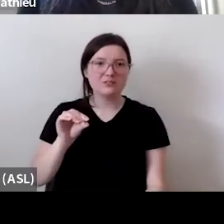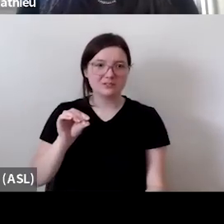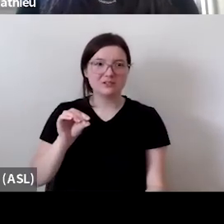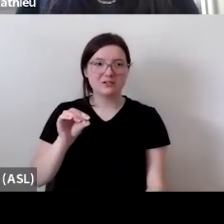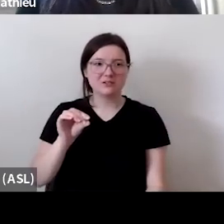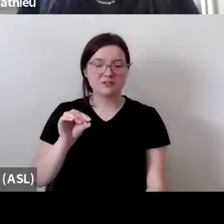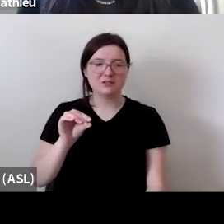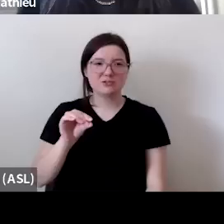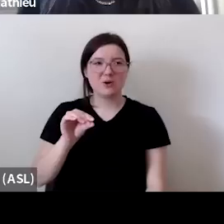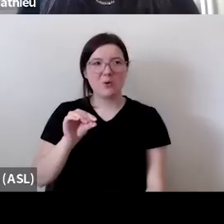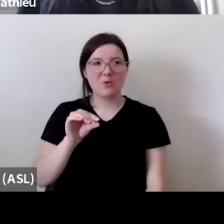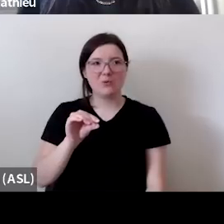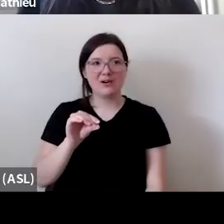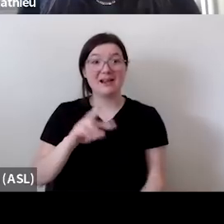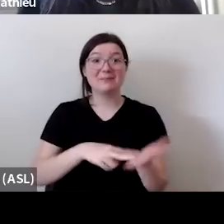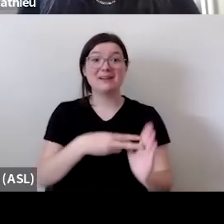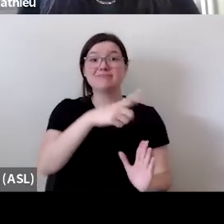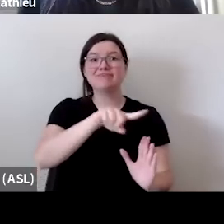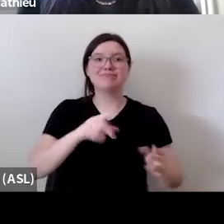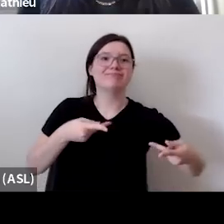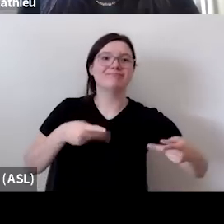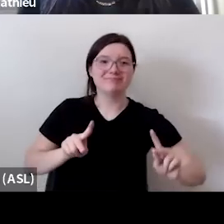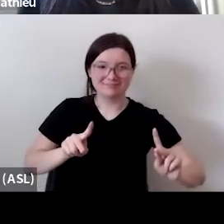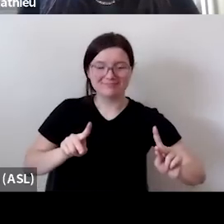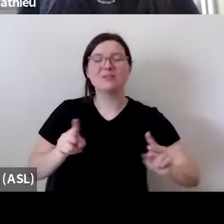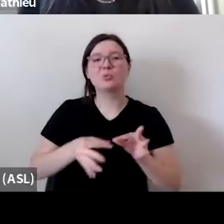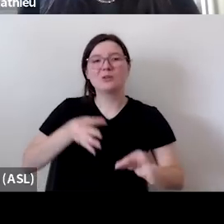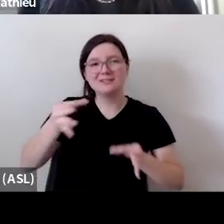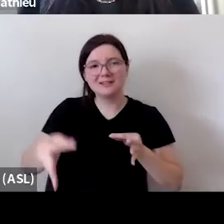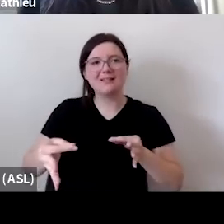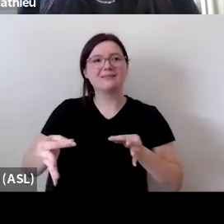the permission to give them more reasonable accommodation. Meaning like you might extend the time that they are allowed